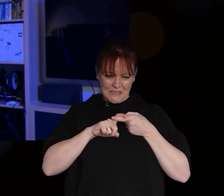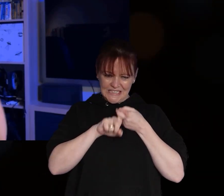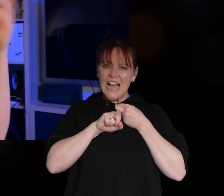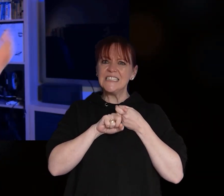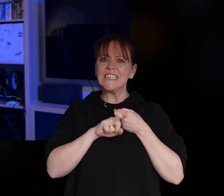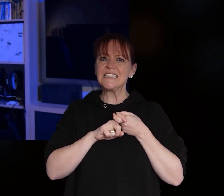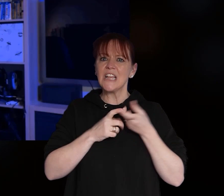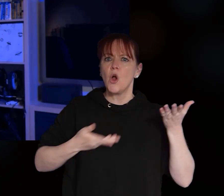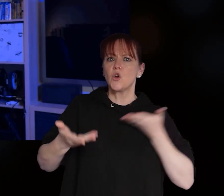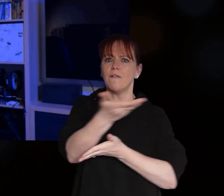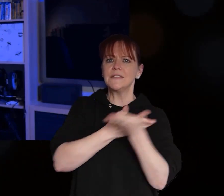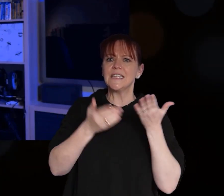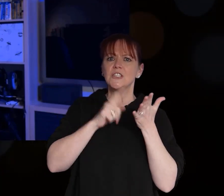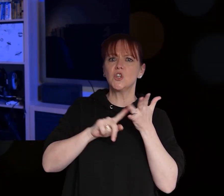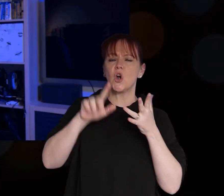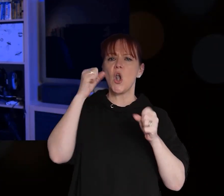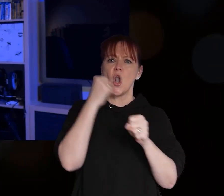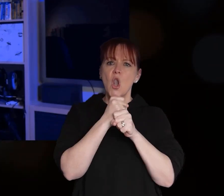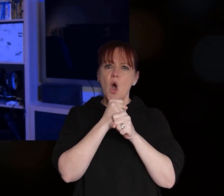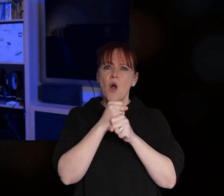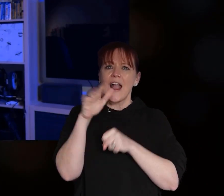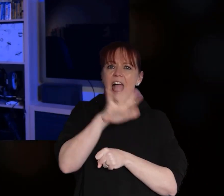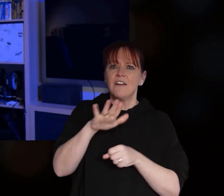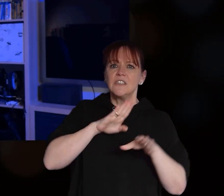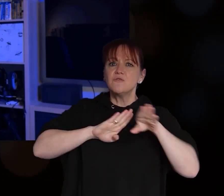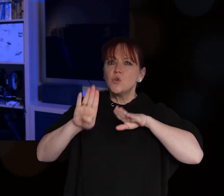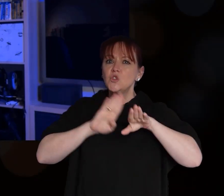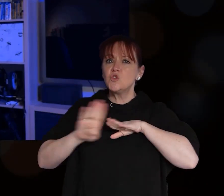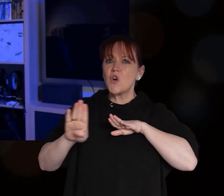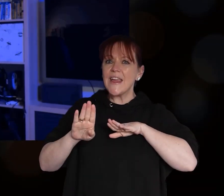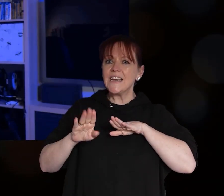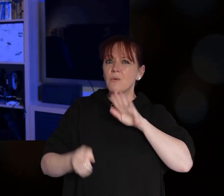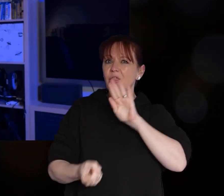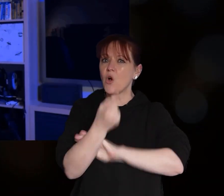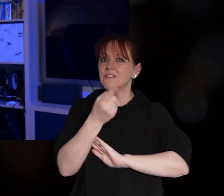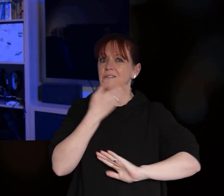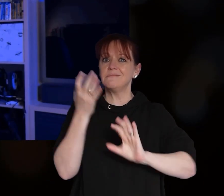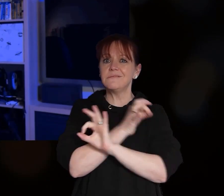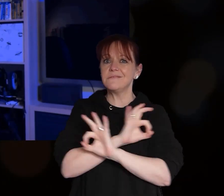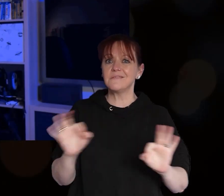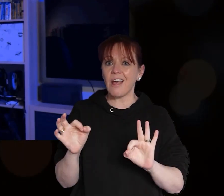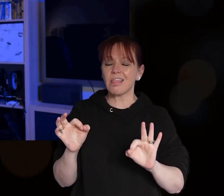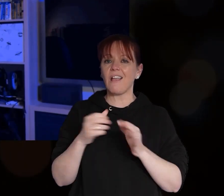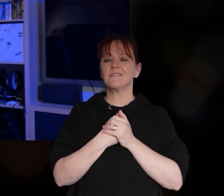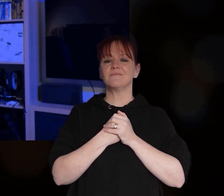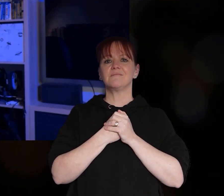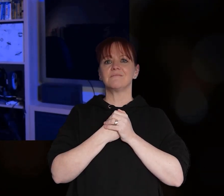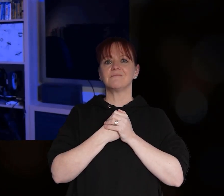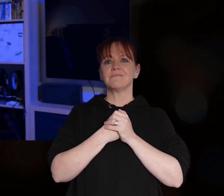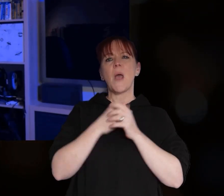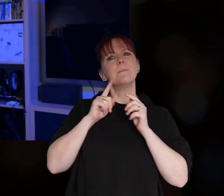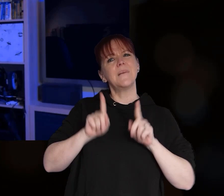consequence-free training area, I could go on. The game does so many things well, other companies could and should learn from them.